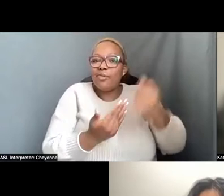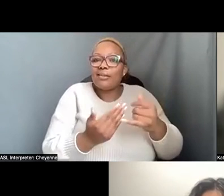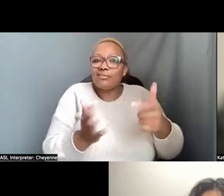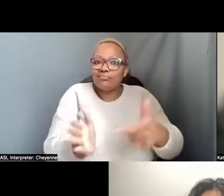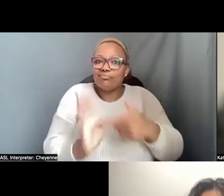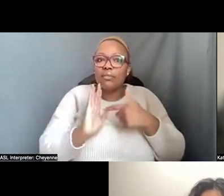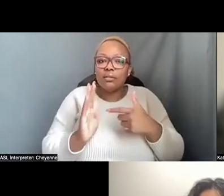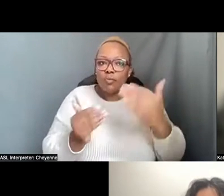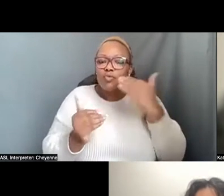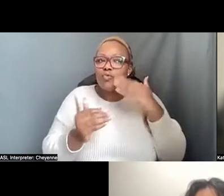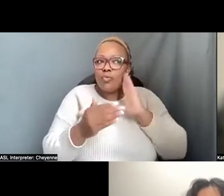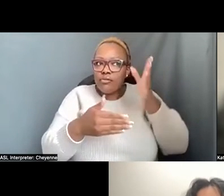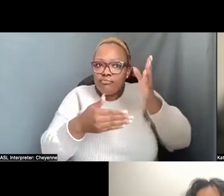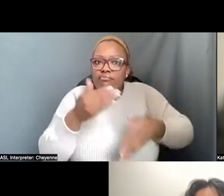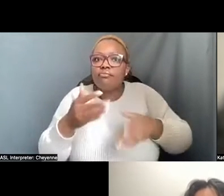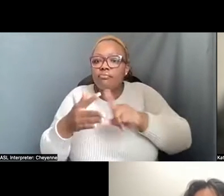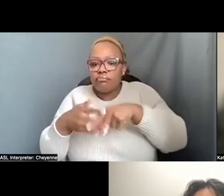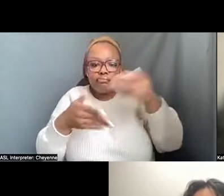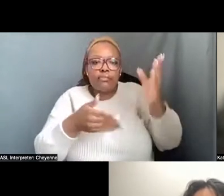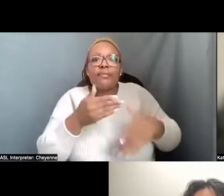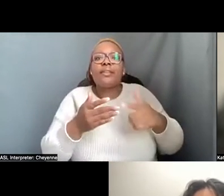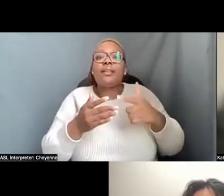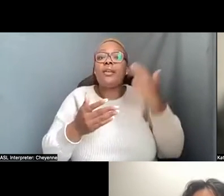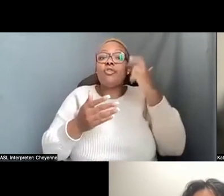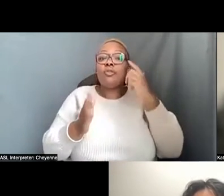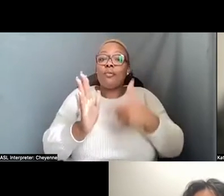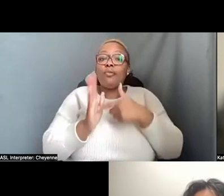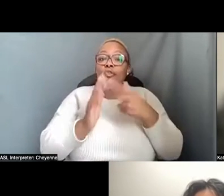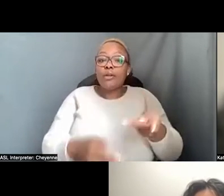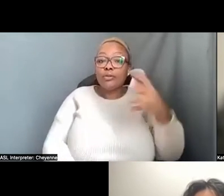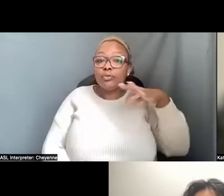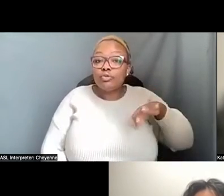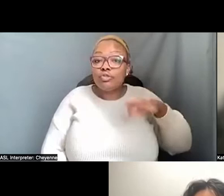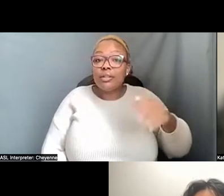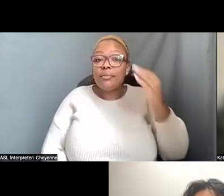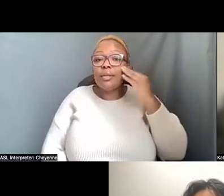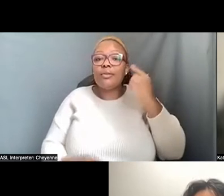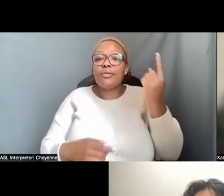The reason why we require those two credits because we know that someone has a track record in